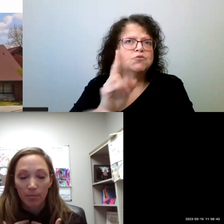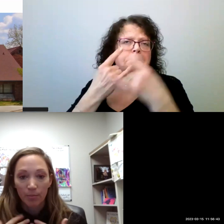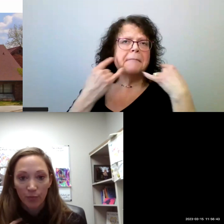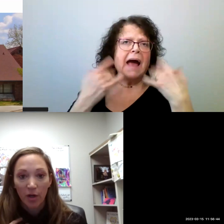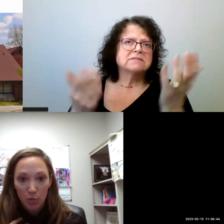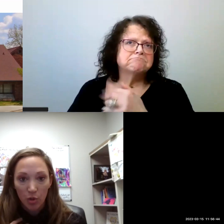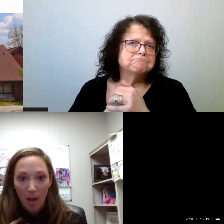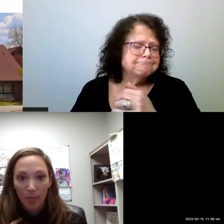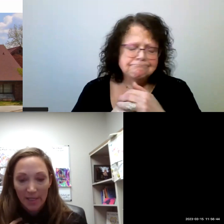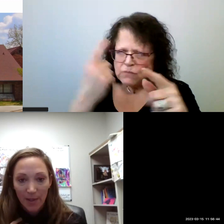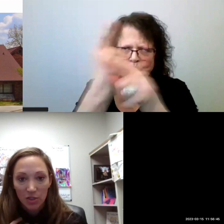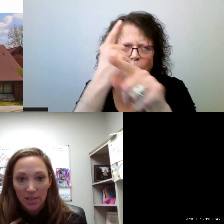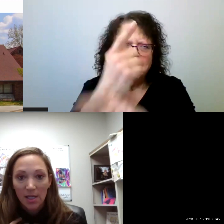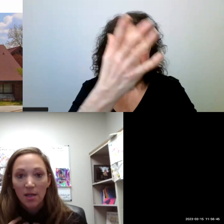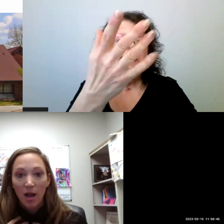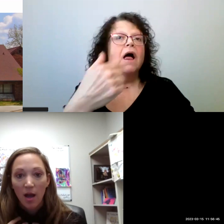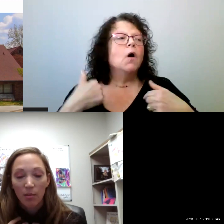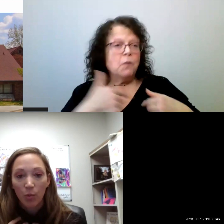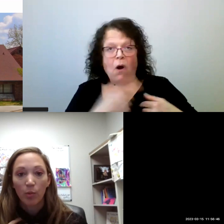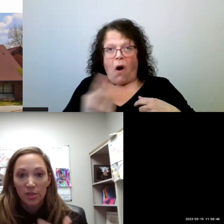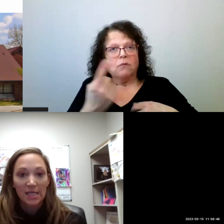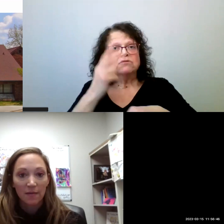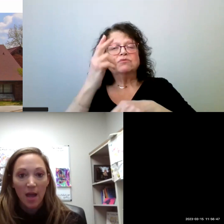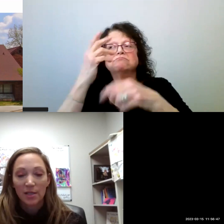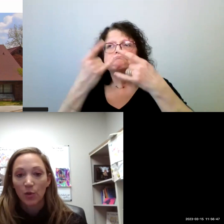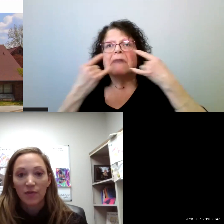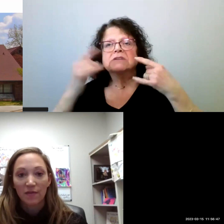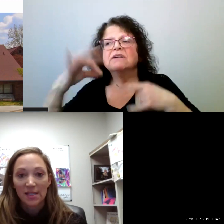for immunocompromised patients when we're seeing them. And so I think this